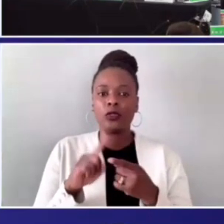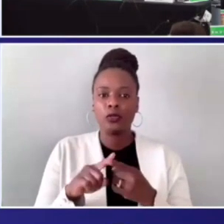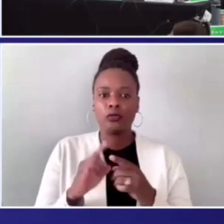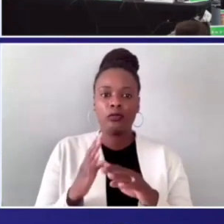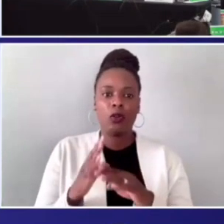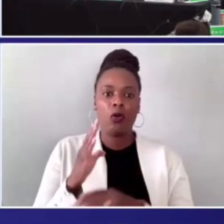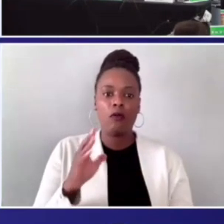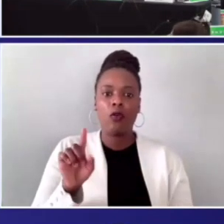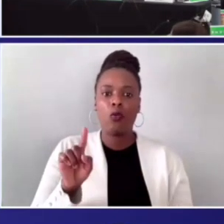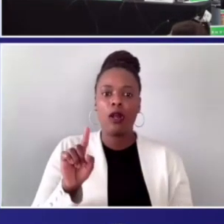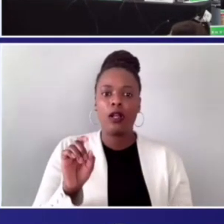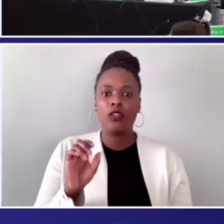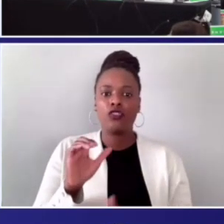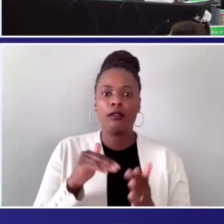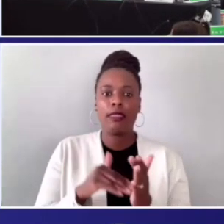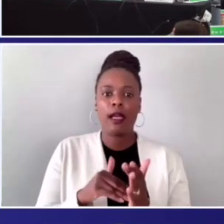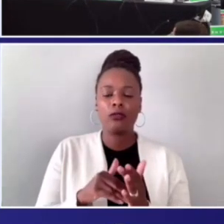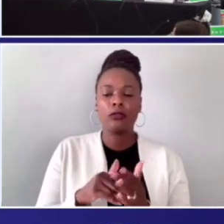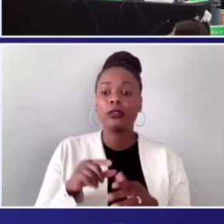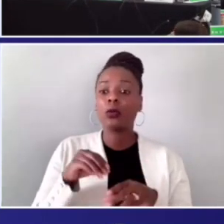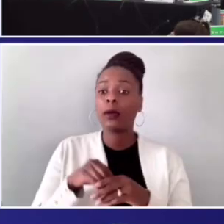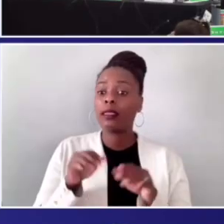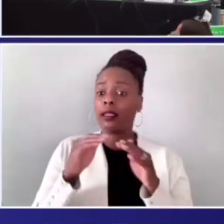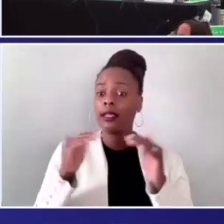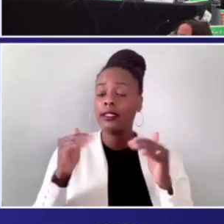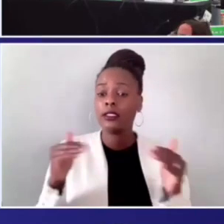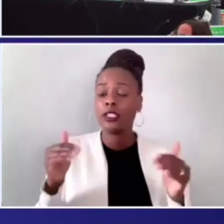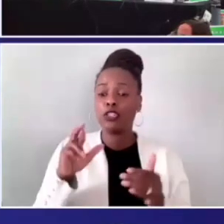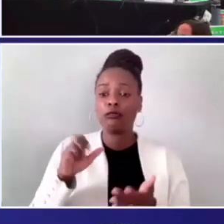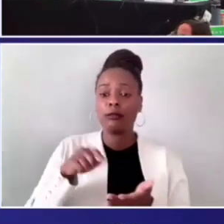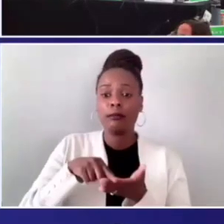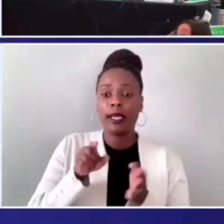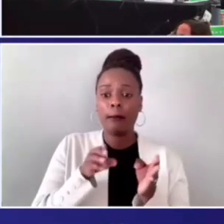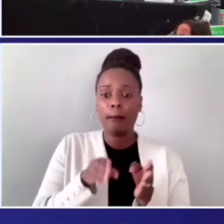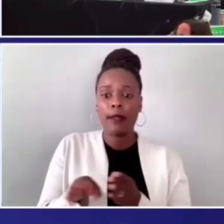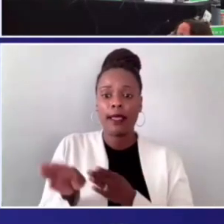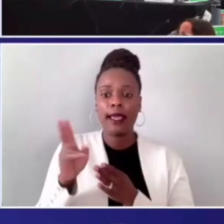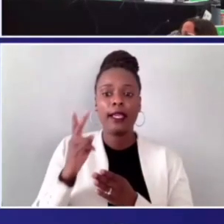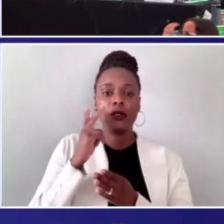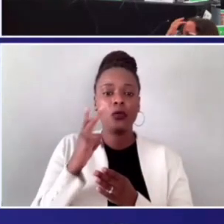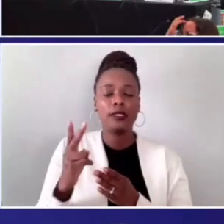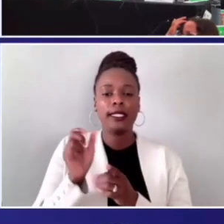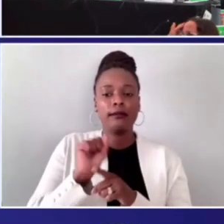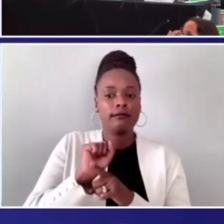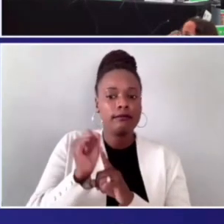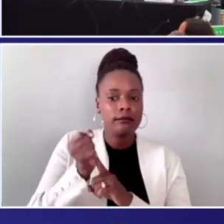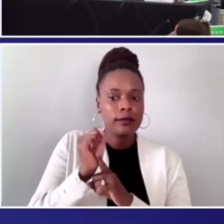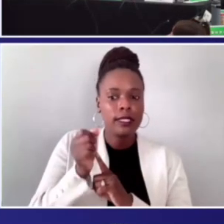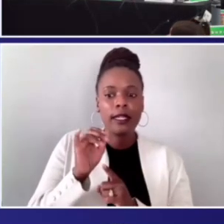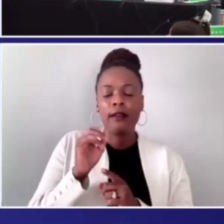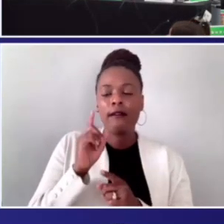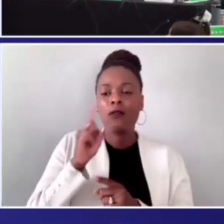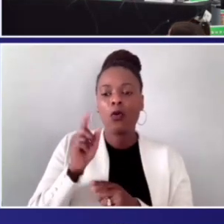So in this particular Tiered Repayment Plan, these are the conditions for which a borrower would enter the Tiered Repayment